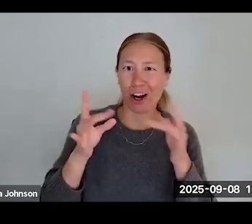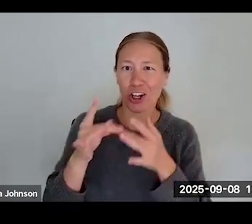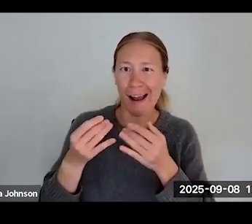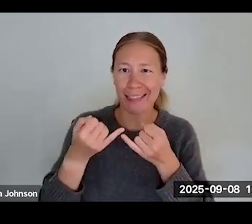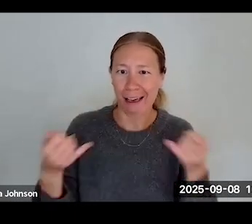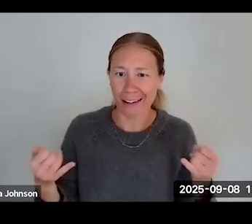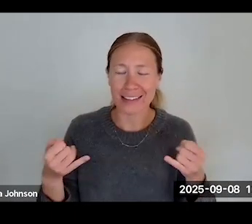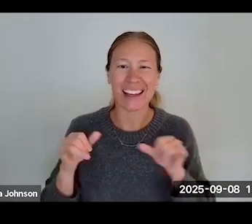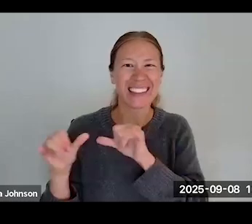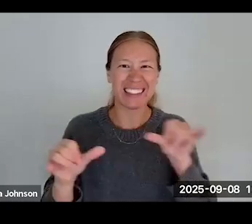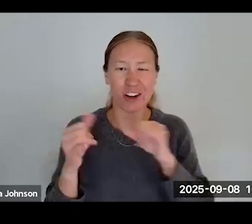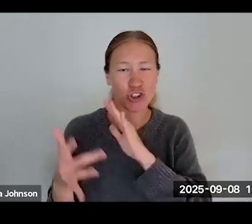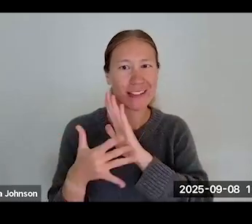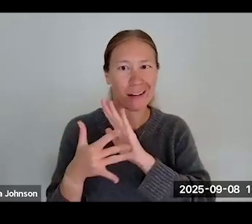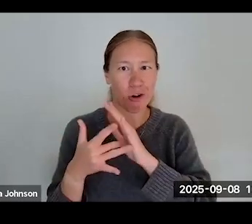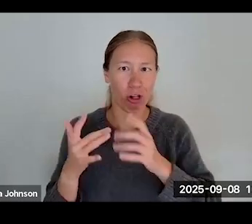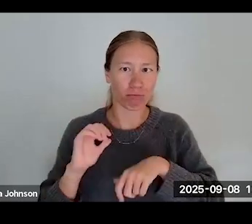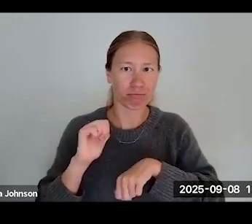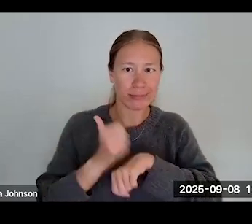for making digital content accessible to everyone.